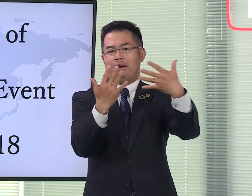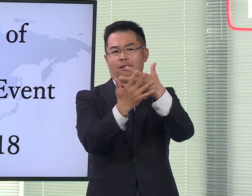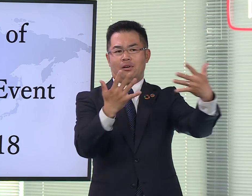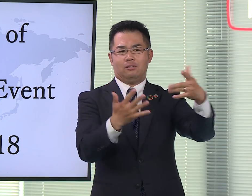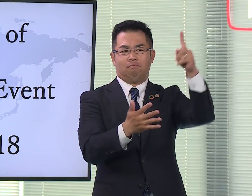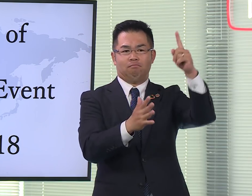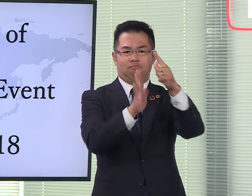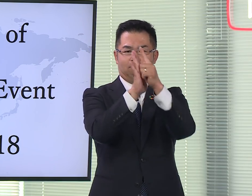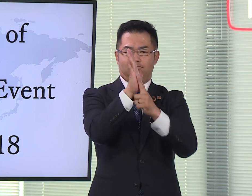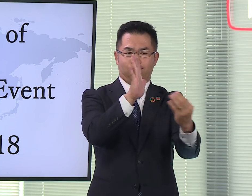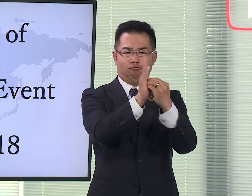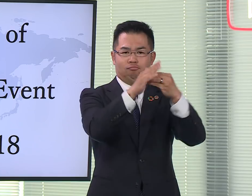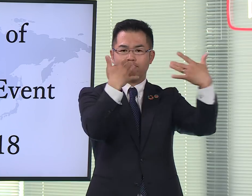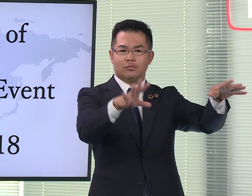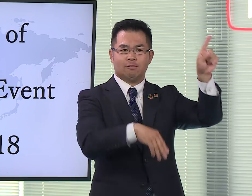And can you talk a little bit more